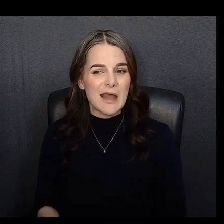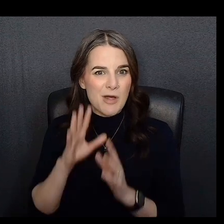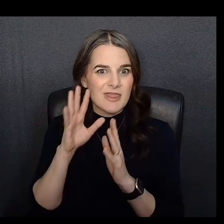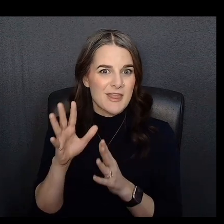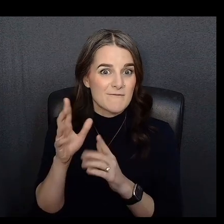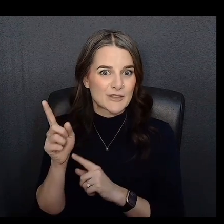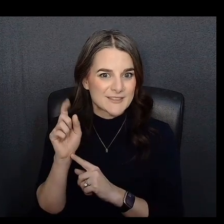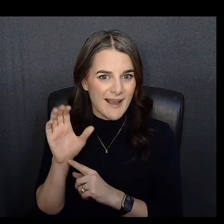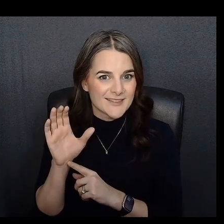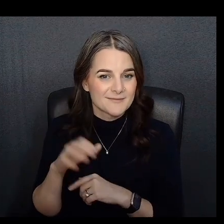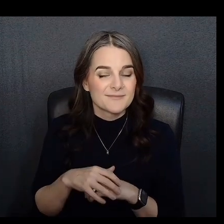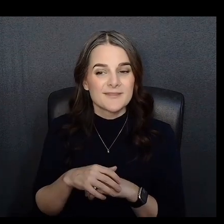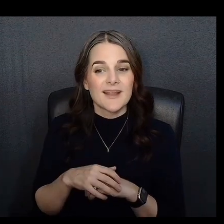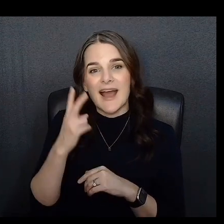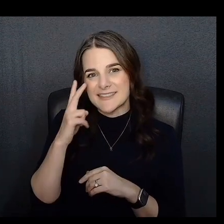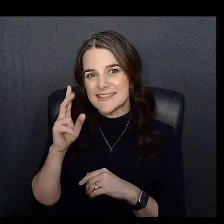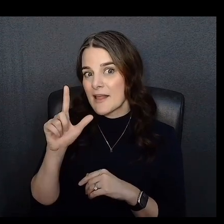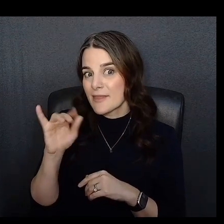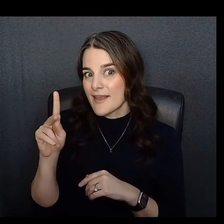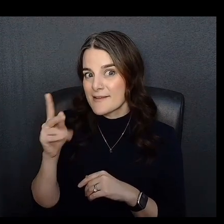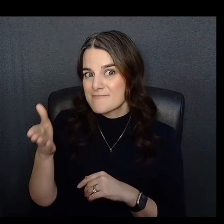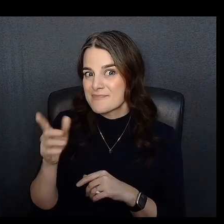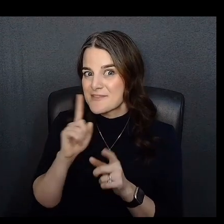and I see that the link is in the chat as well.